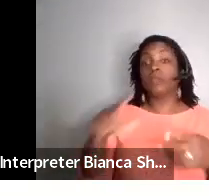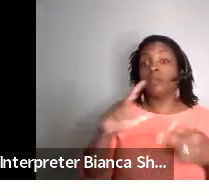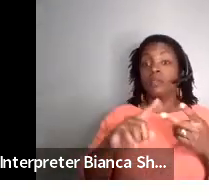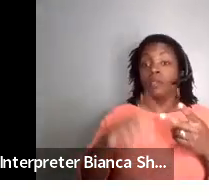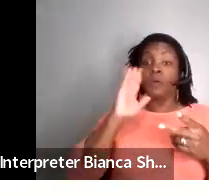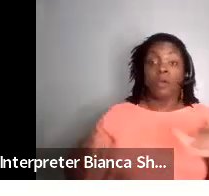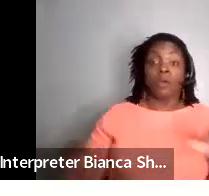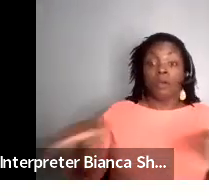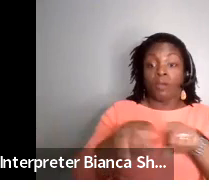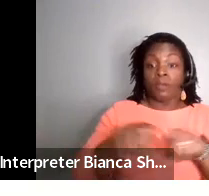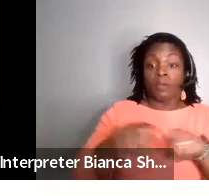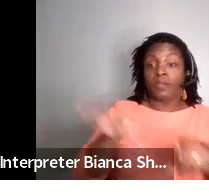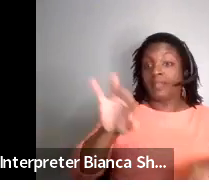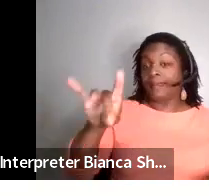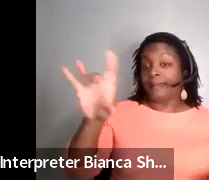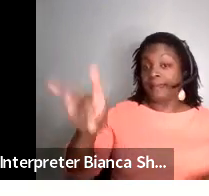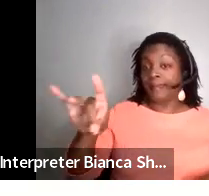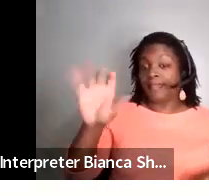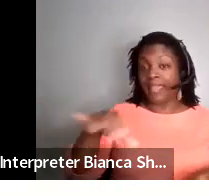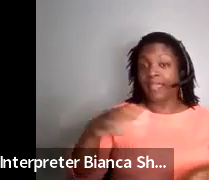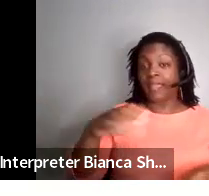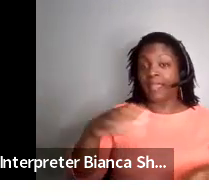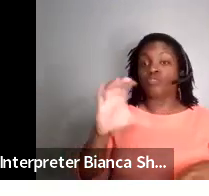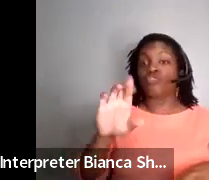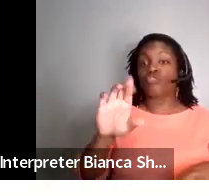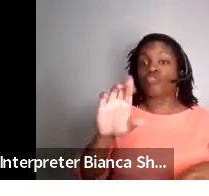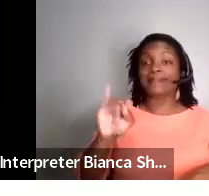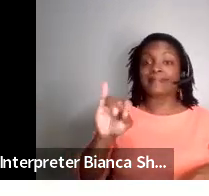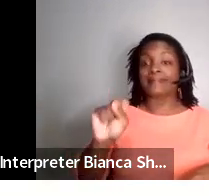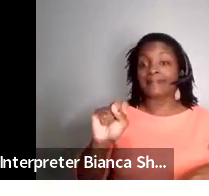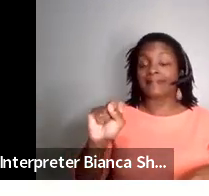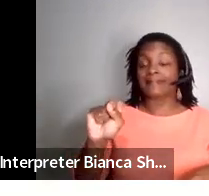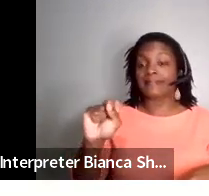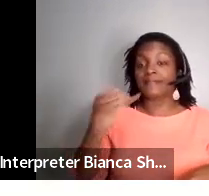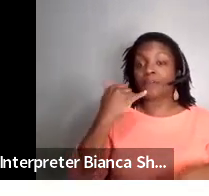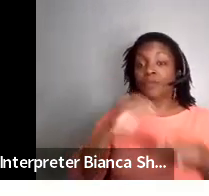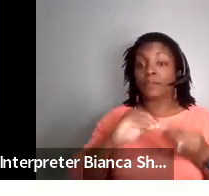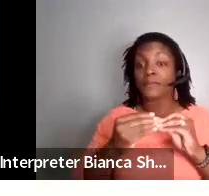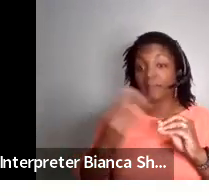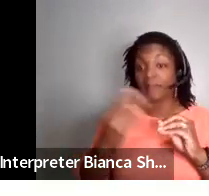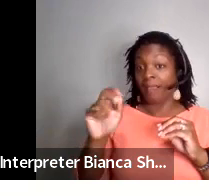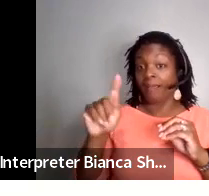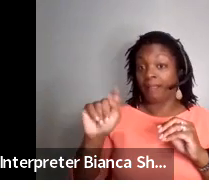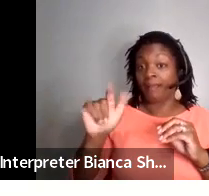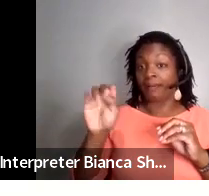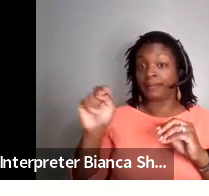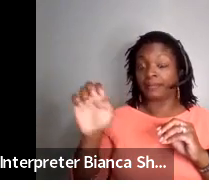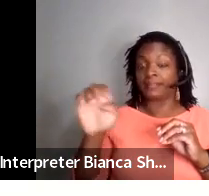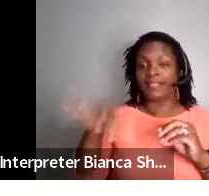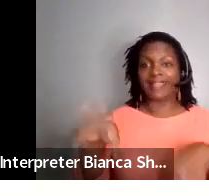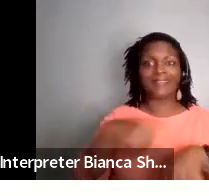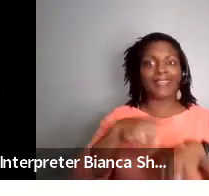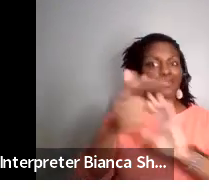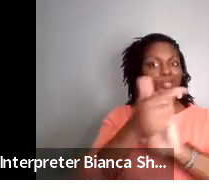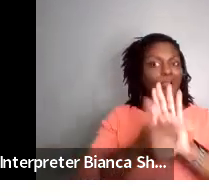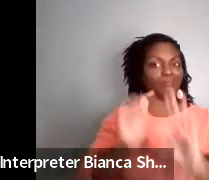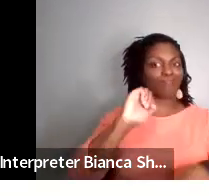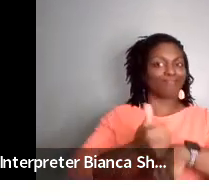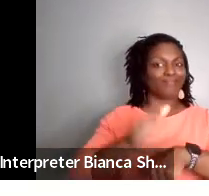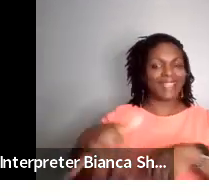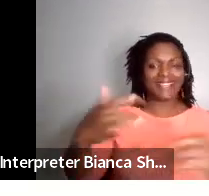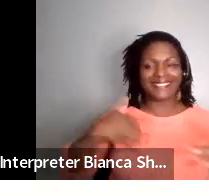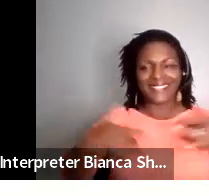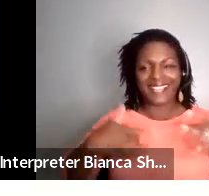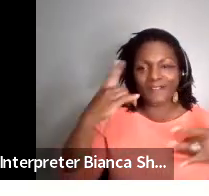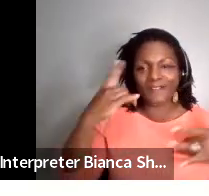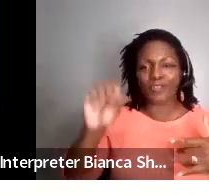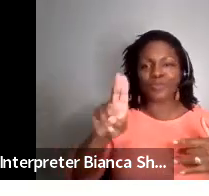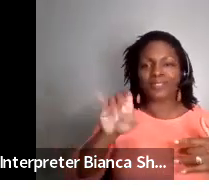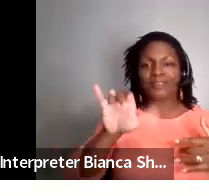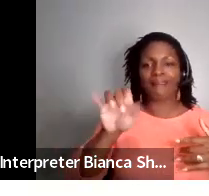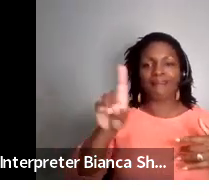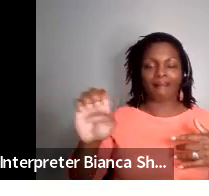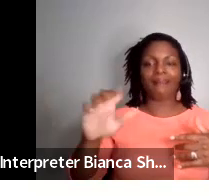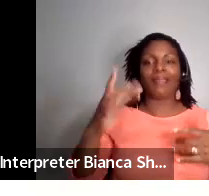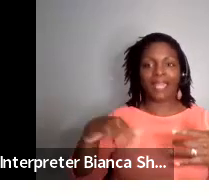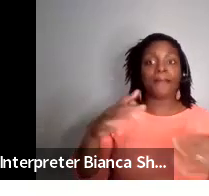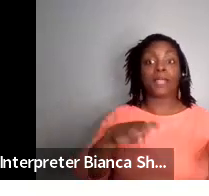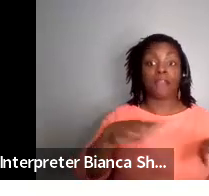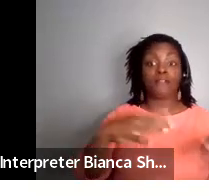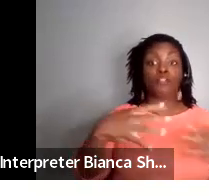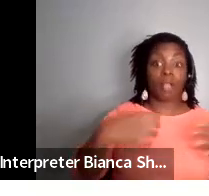This was just implemented on July the sixteenth I was implemented around the country as part of national law, and it is so exciting, and we are just at this pivotal moment and behavioral services in the country and